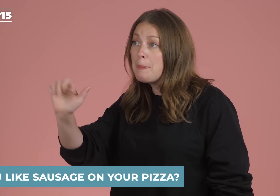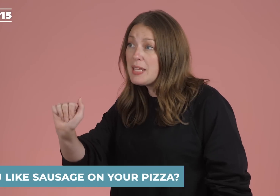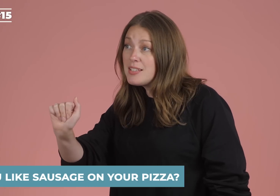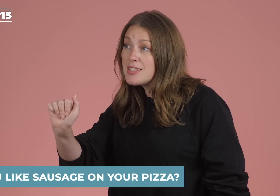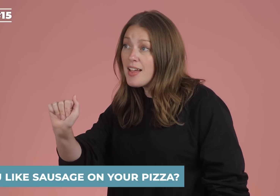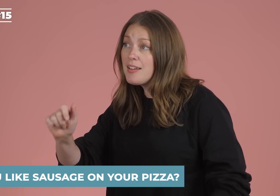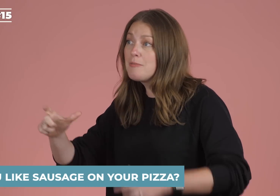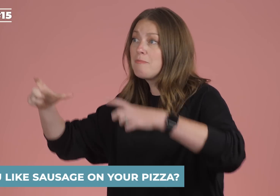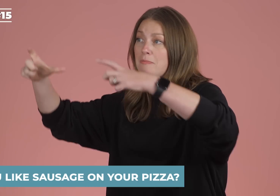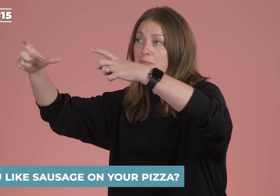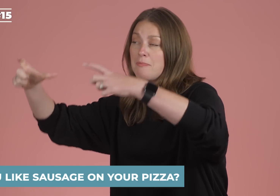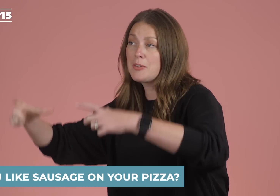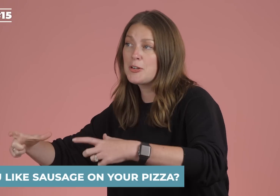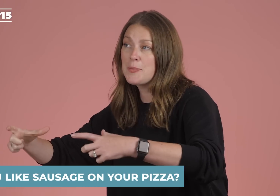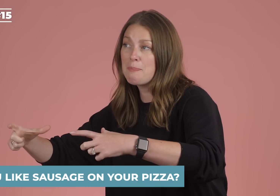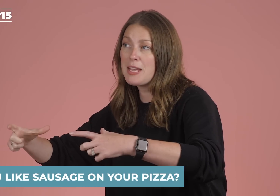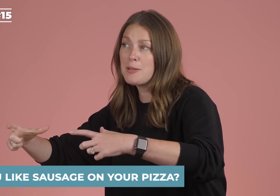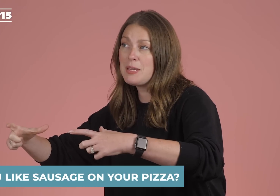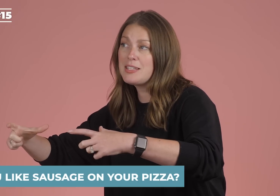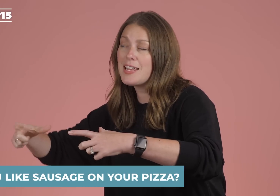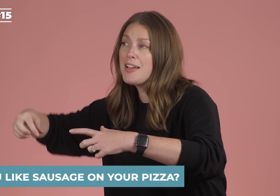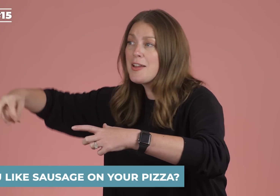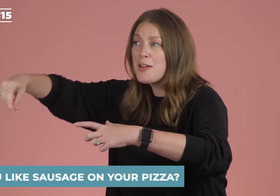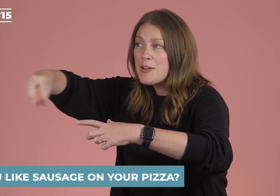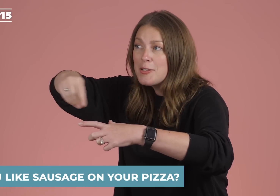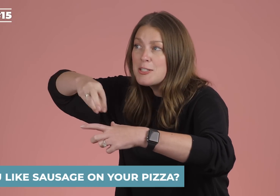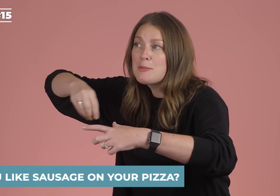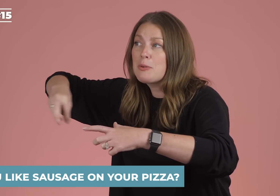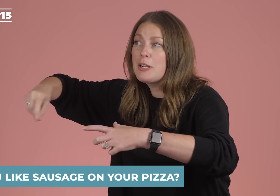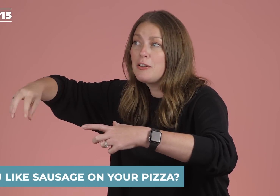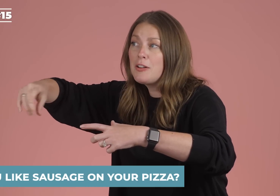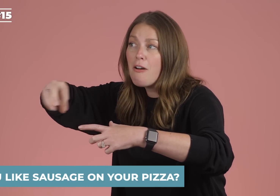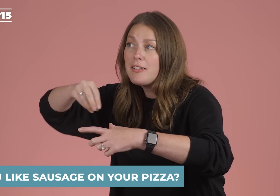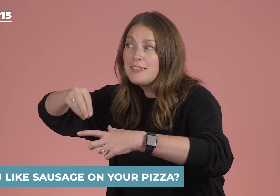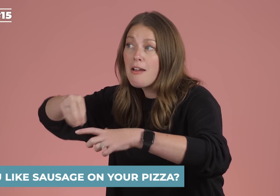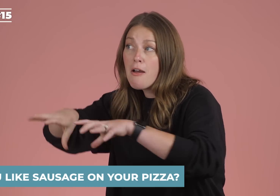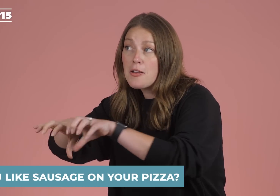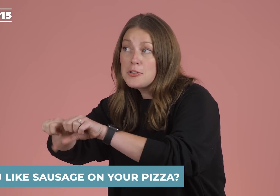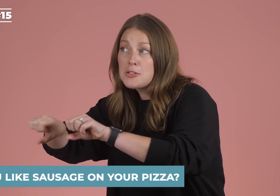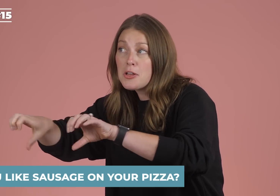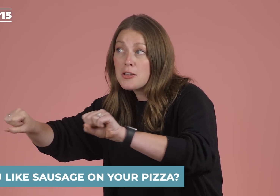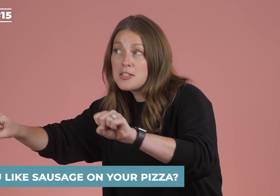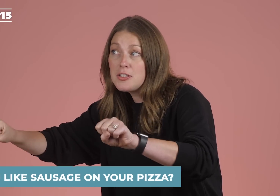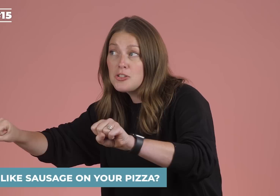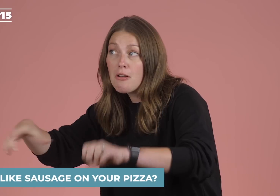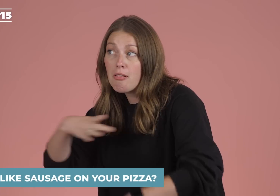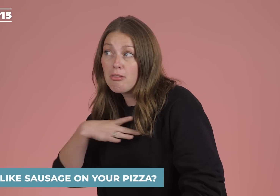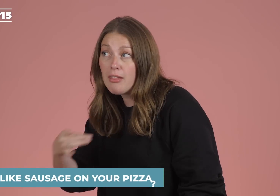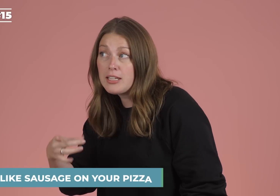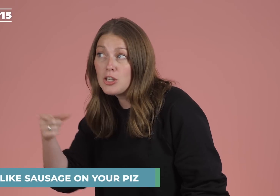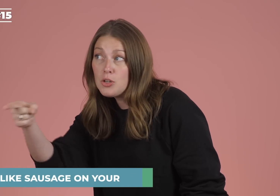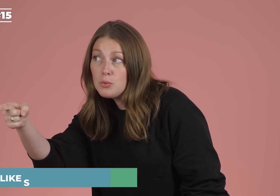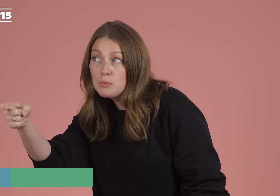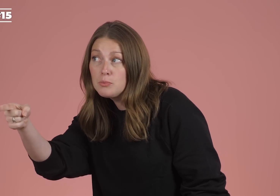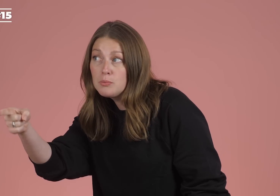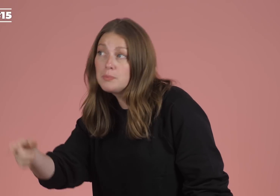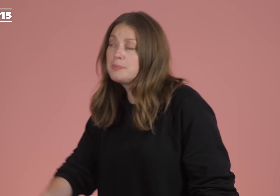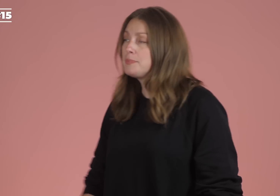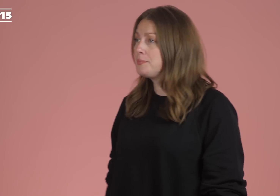Pizza Make a pizza Sprinkle it on Sausage like you